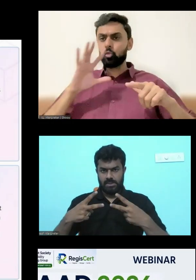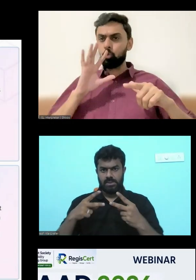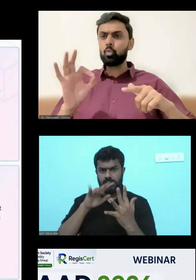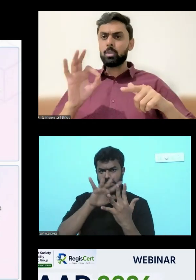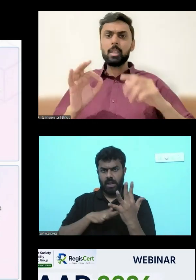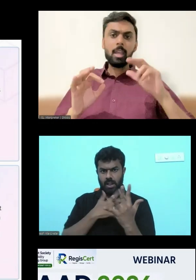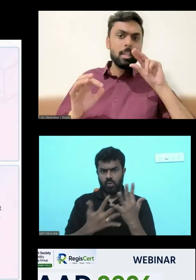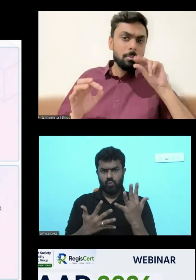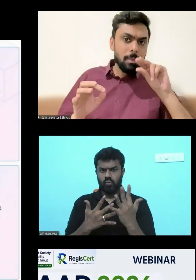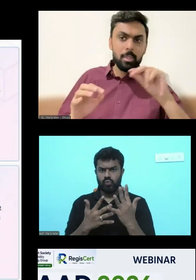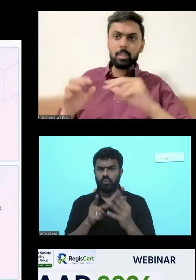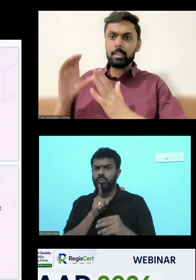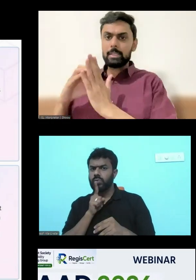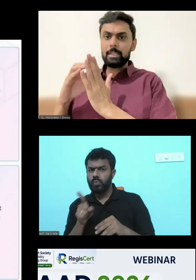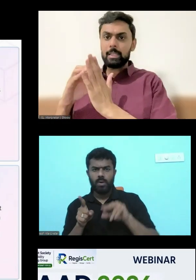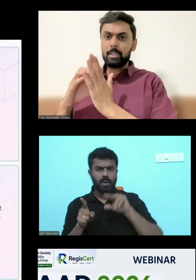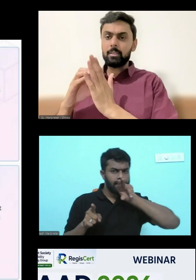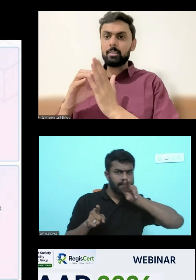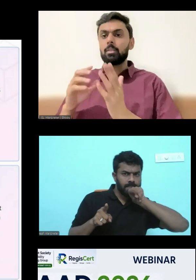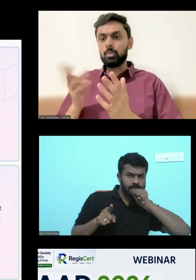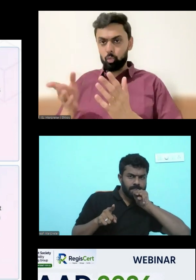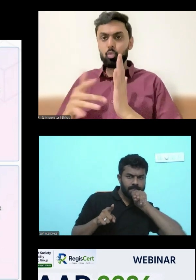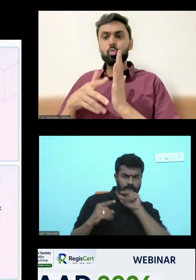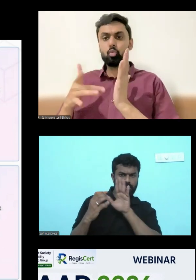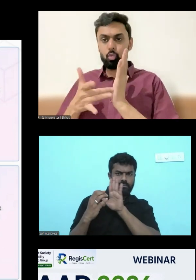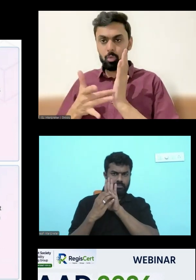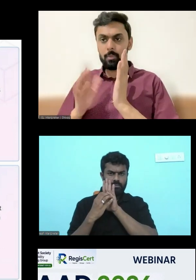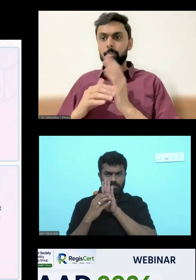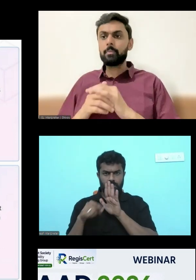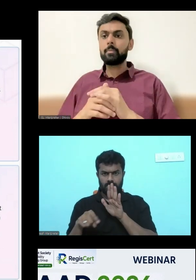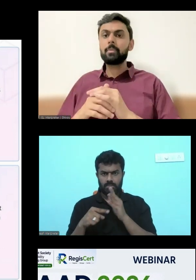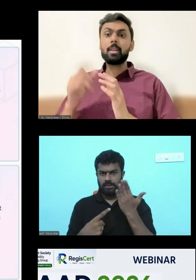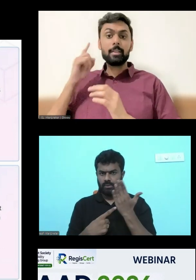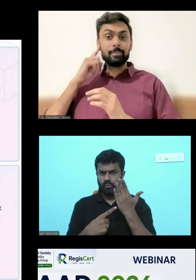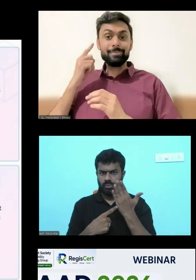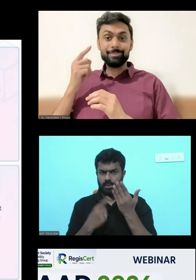that support students with hearing impairment during live lectures.